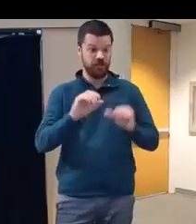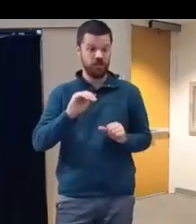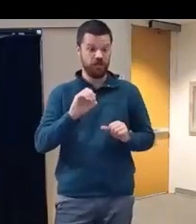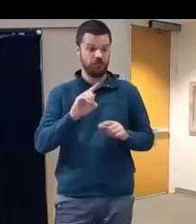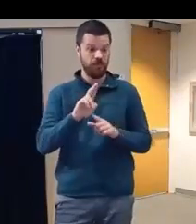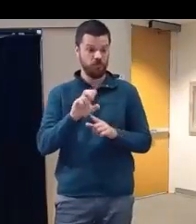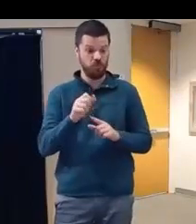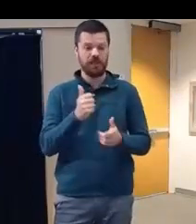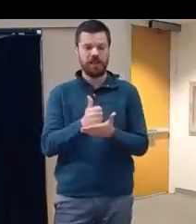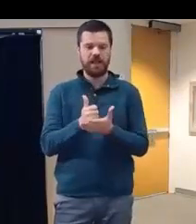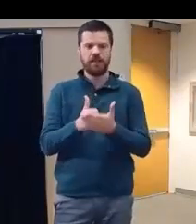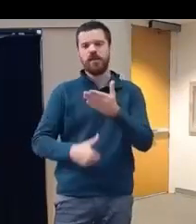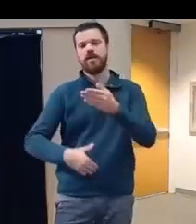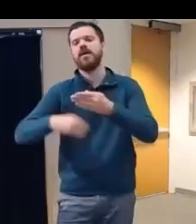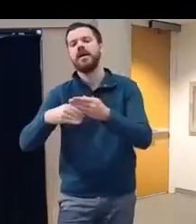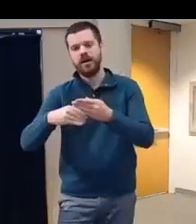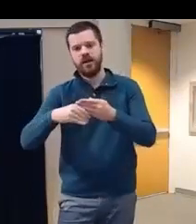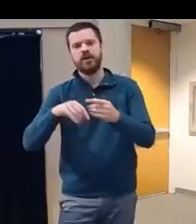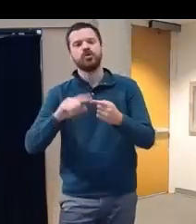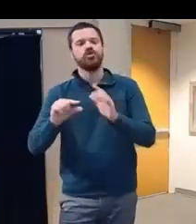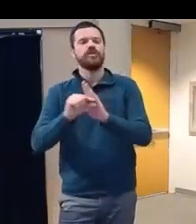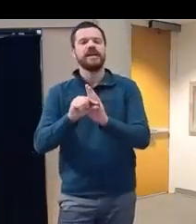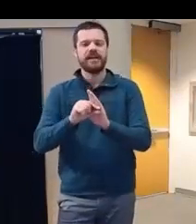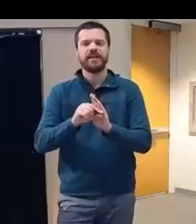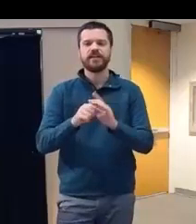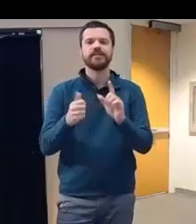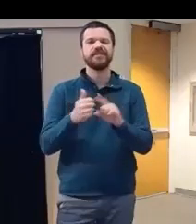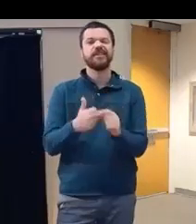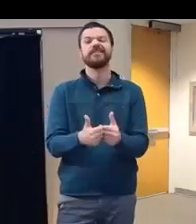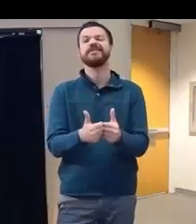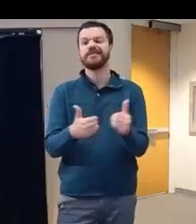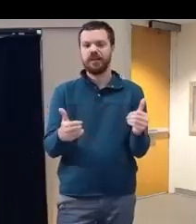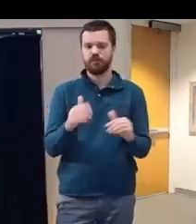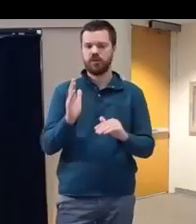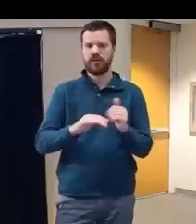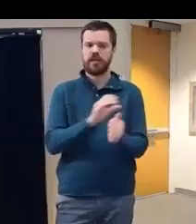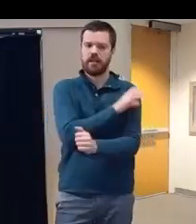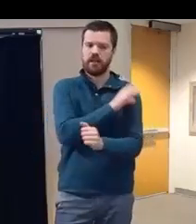um to add to the the grade so this is separate from the clinical grade it's another component